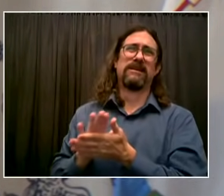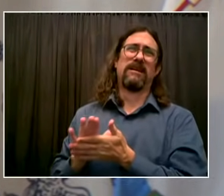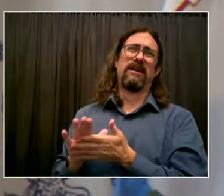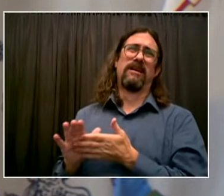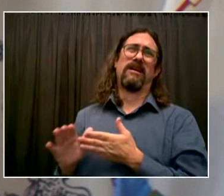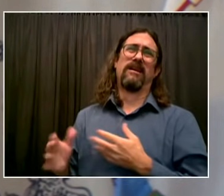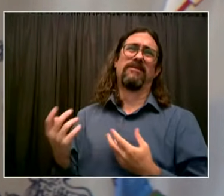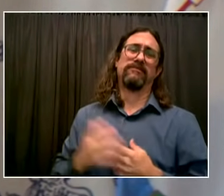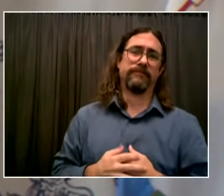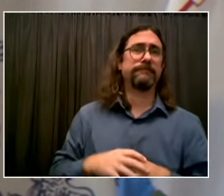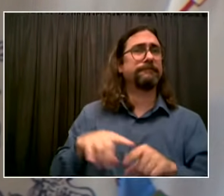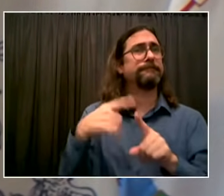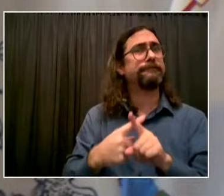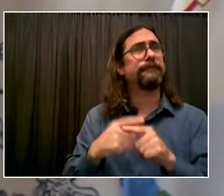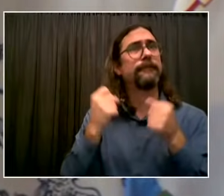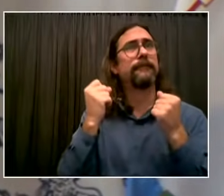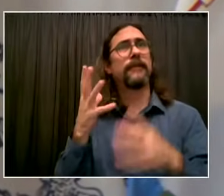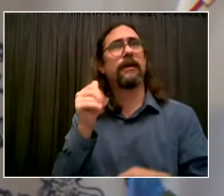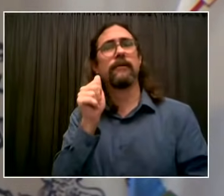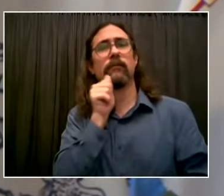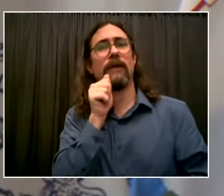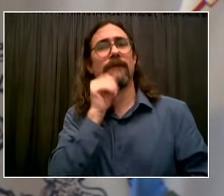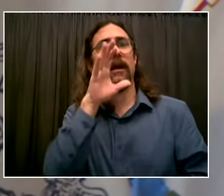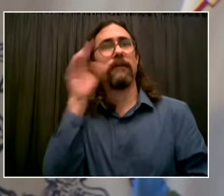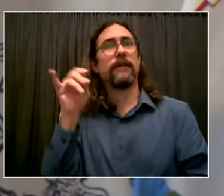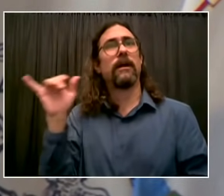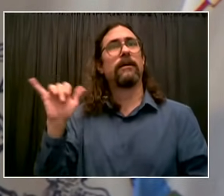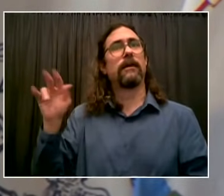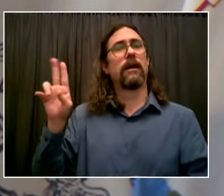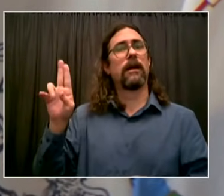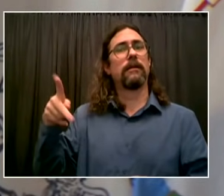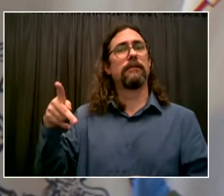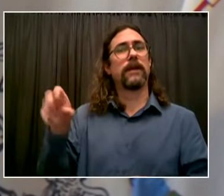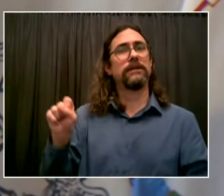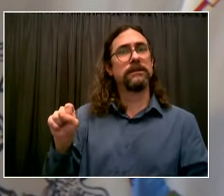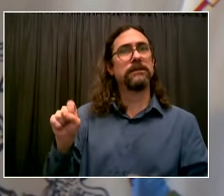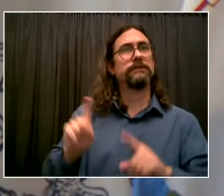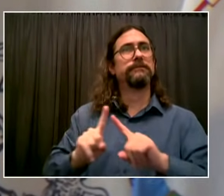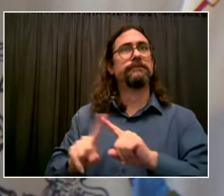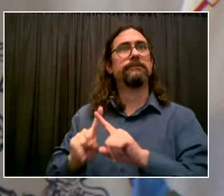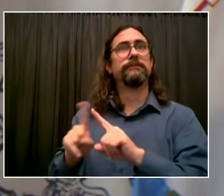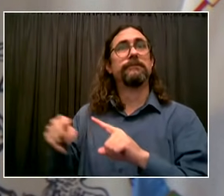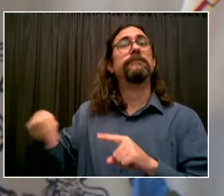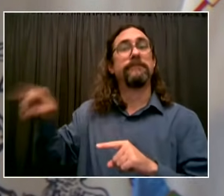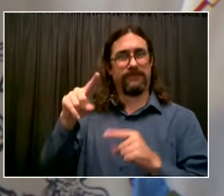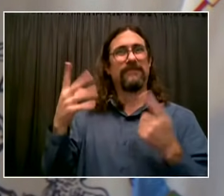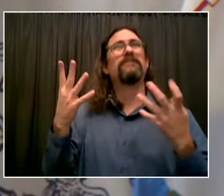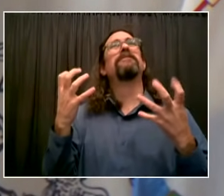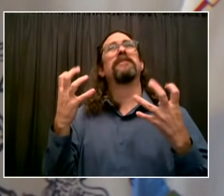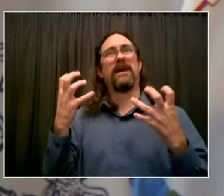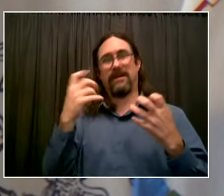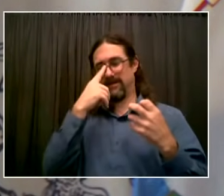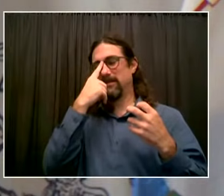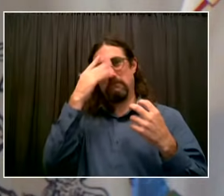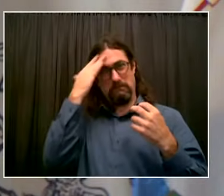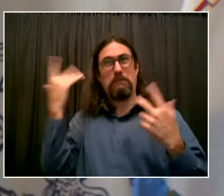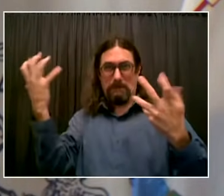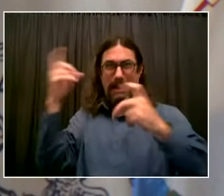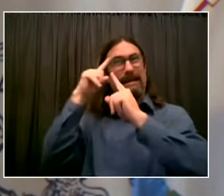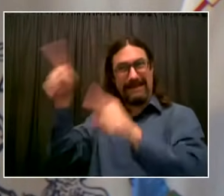OF FOSSIL FUELS DAN MOVE THEIR ENTREI FLEET TO ELECTRICAL VEHICLES. THEY COULD NOT DO IT BECAUSE WE